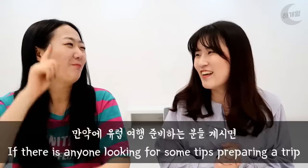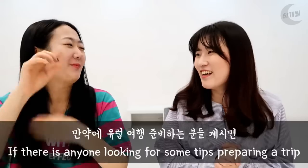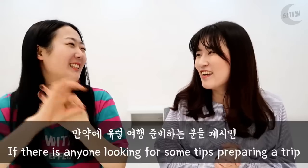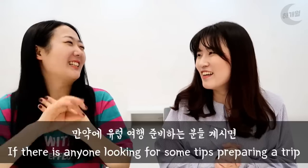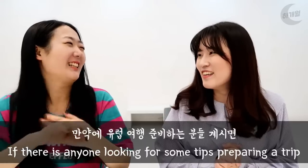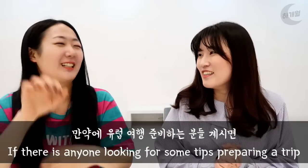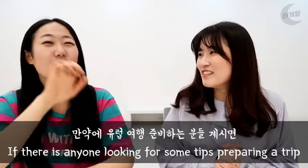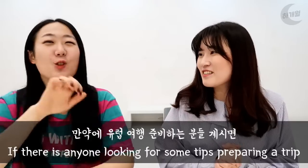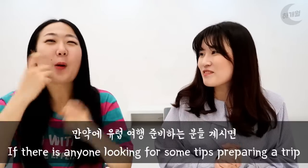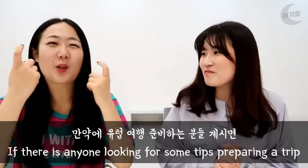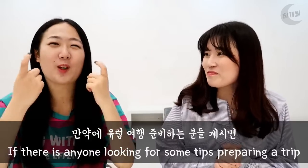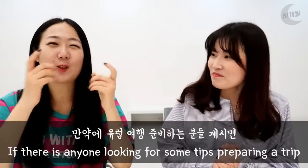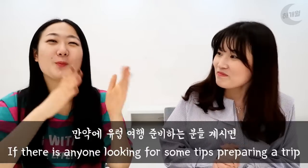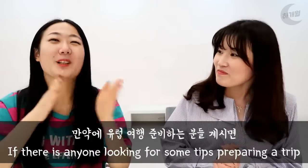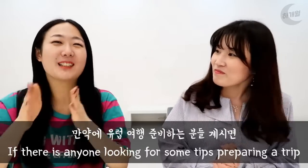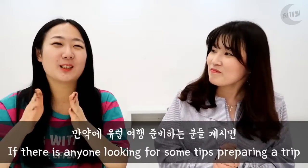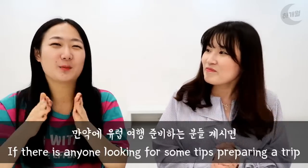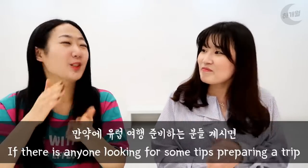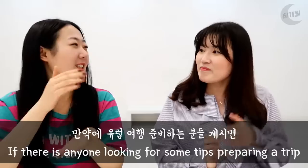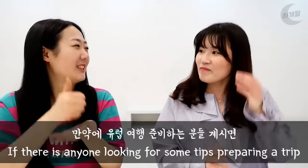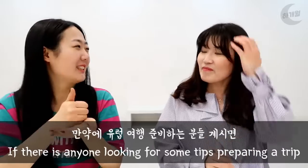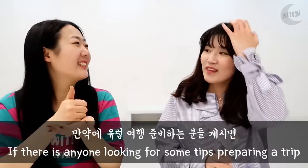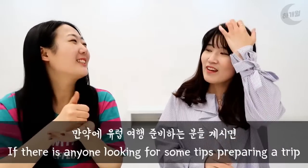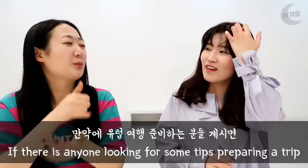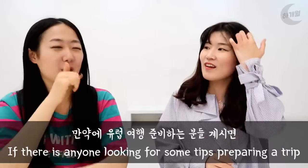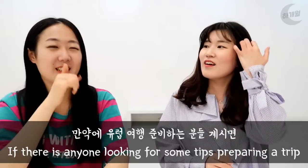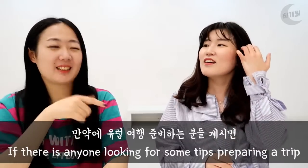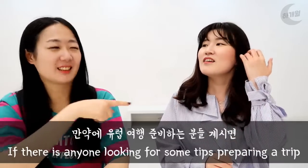If there is anyone looking for some tips preparing a trip